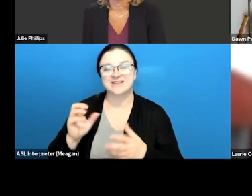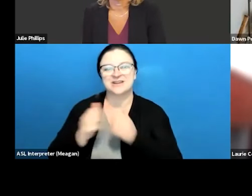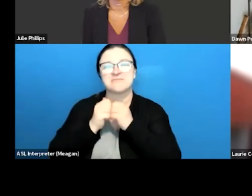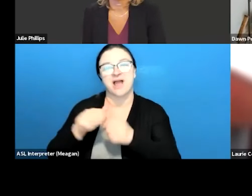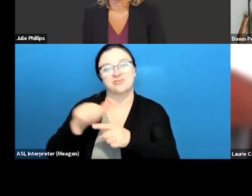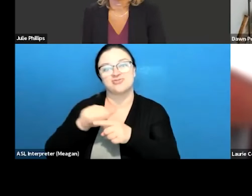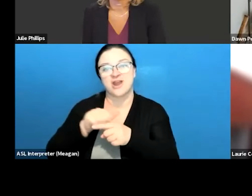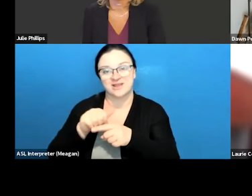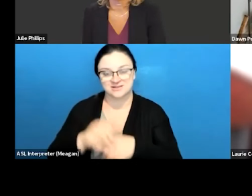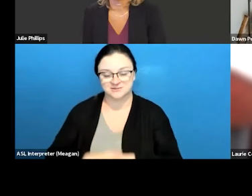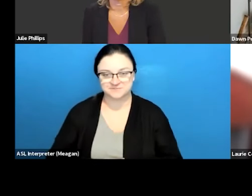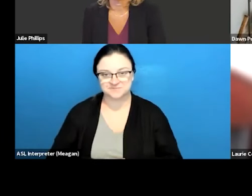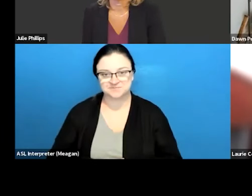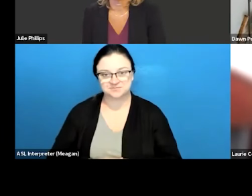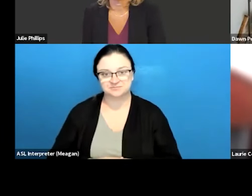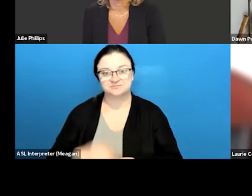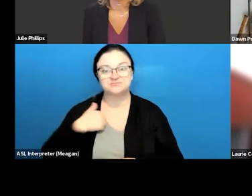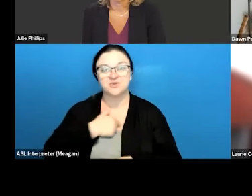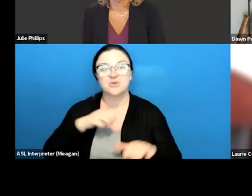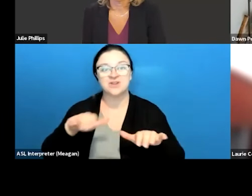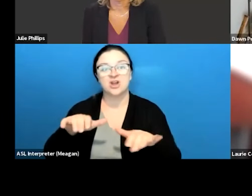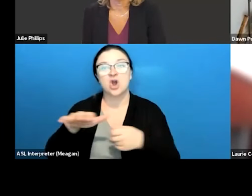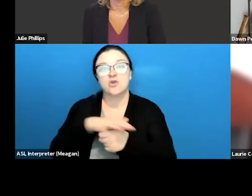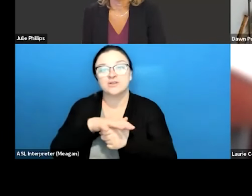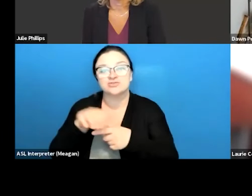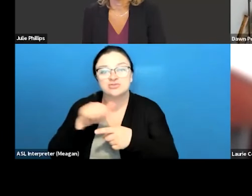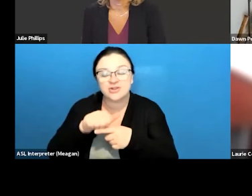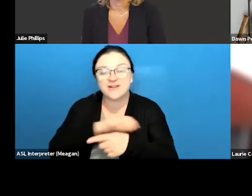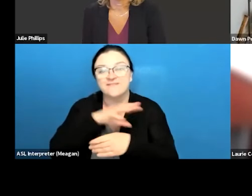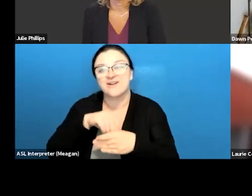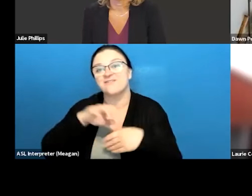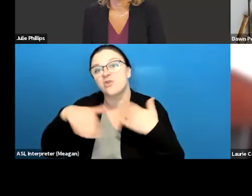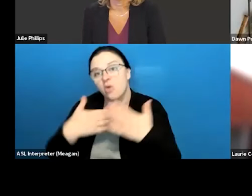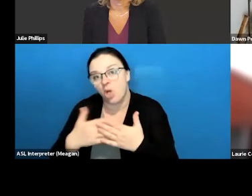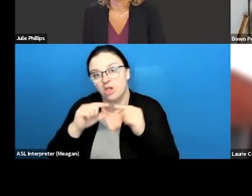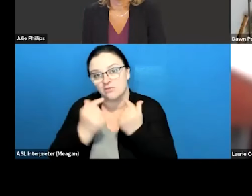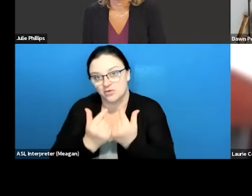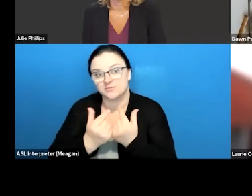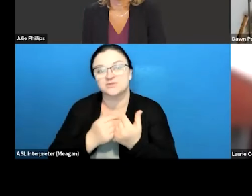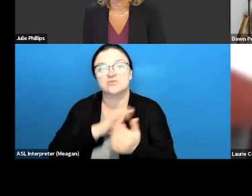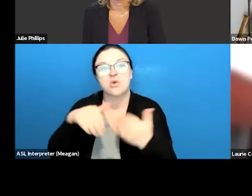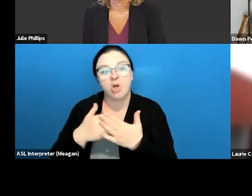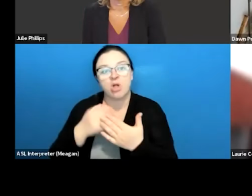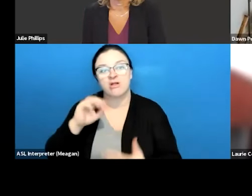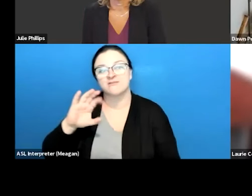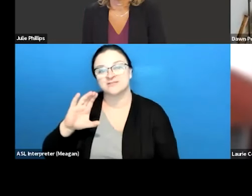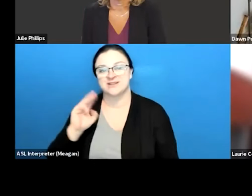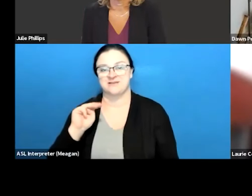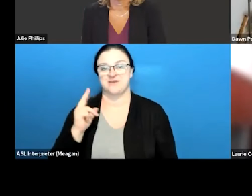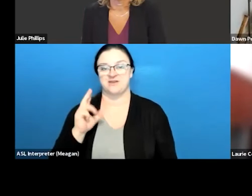And we've also done a regional training, involving all groups, all of CMHCs. Sharing the resources.